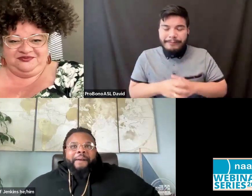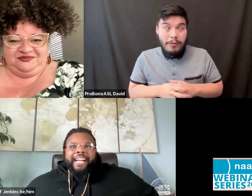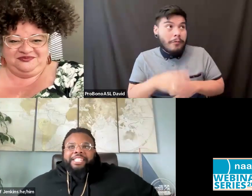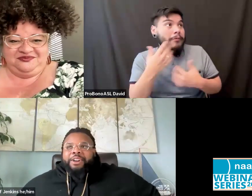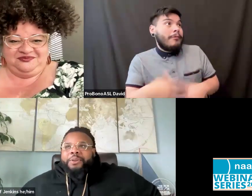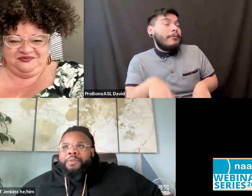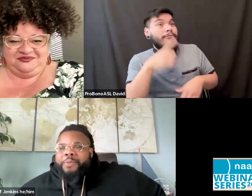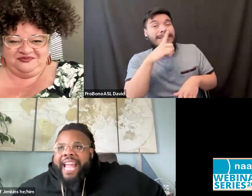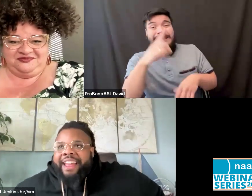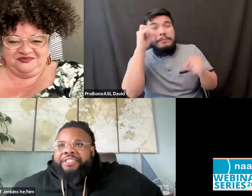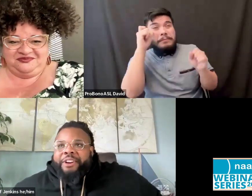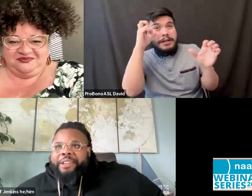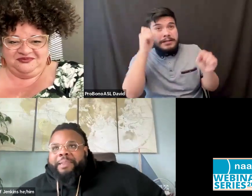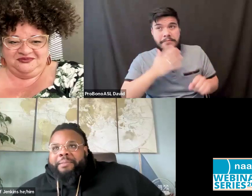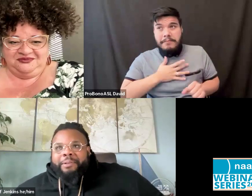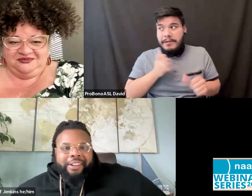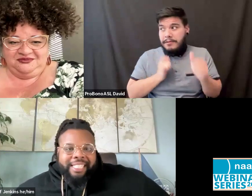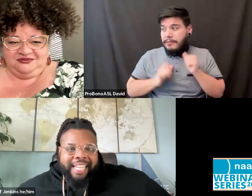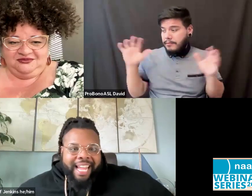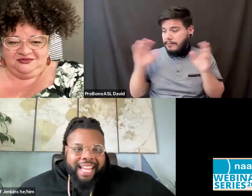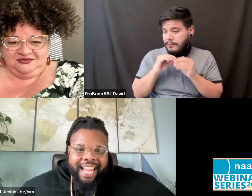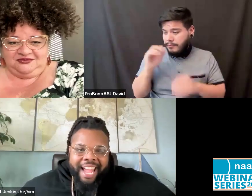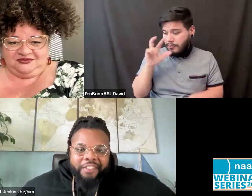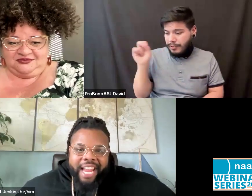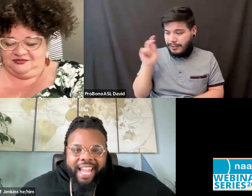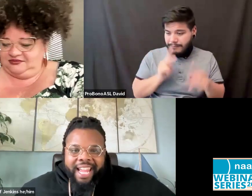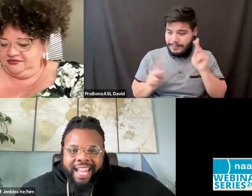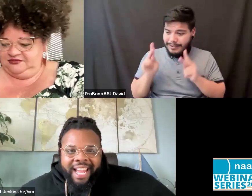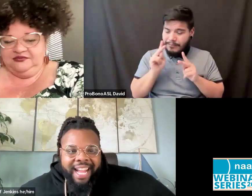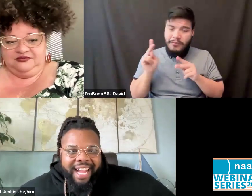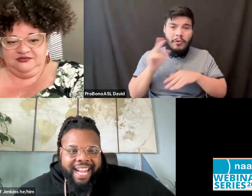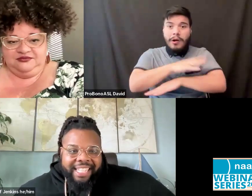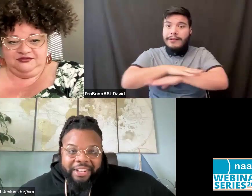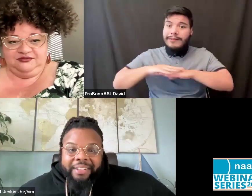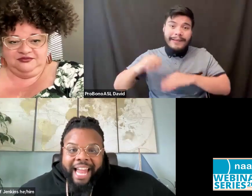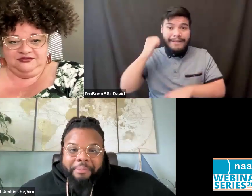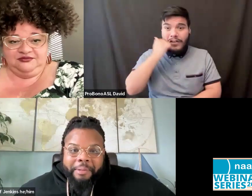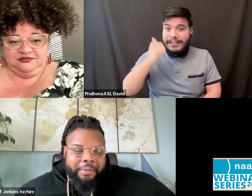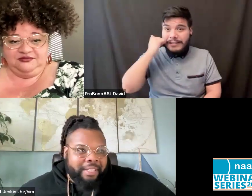my SO we had 30 people on set every day, so that was a lot of people.